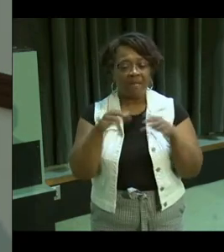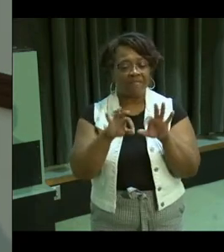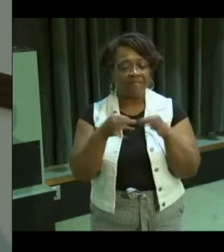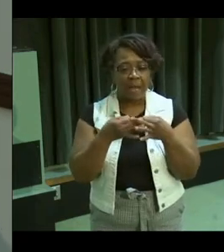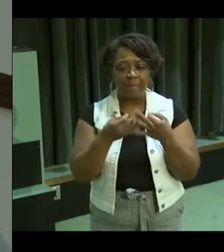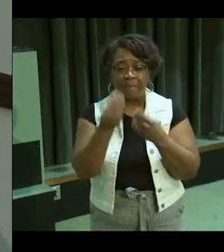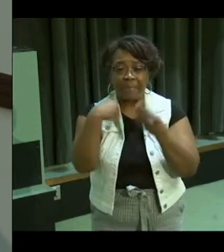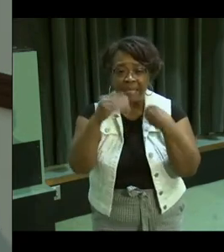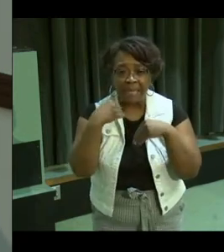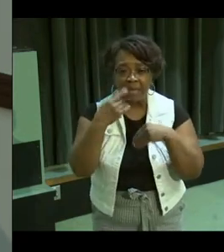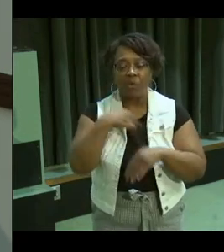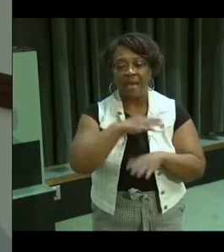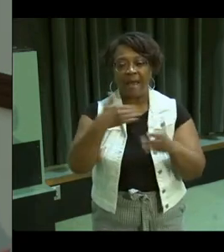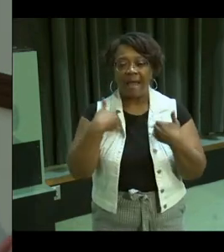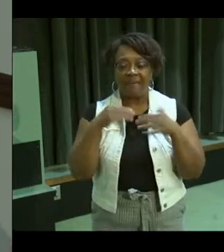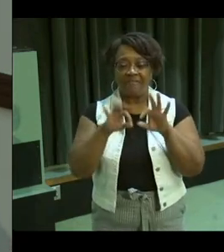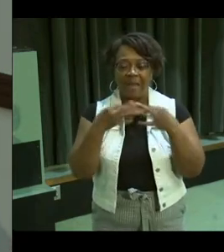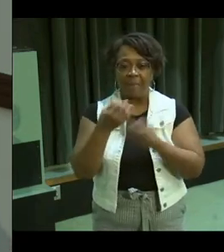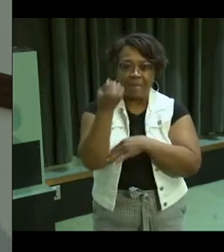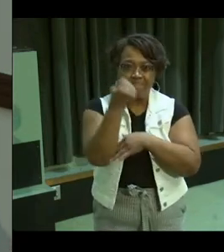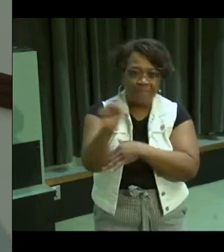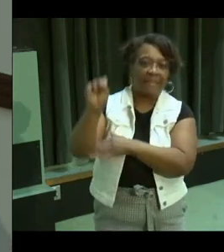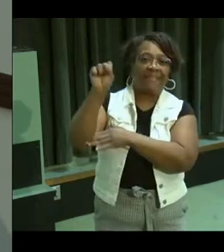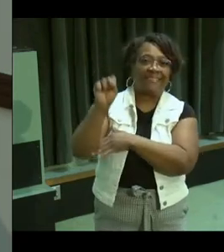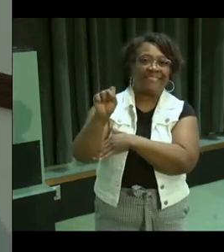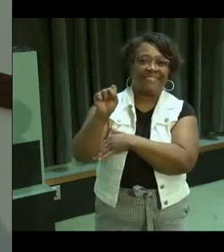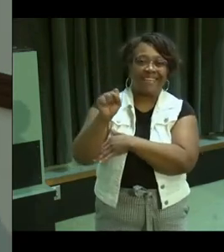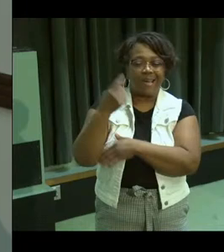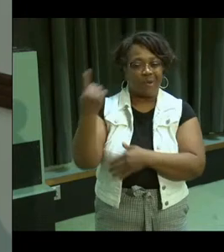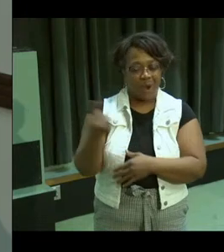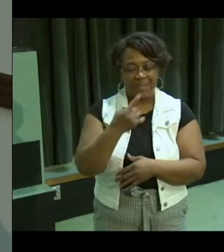have family picnics, but we have